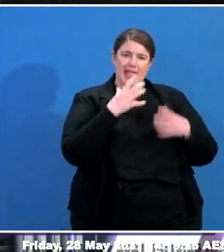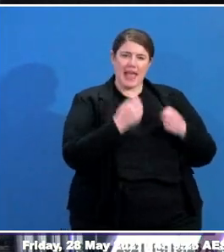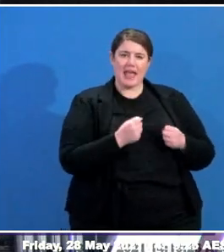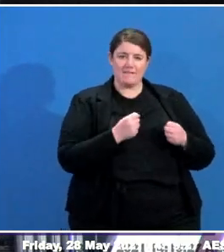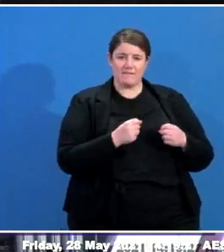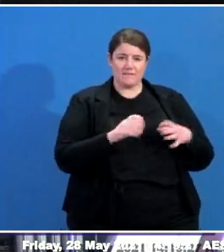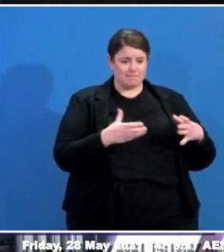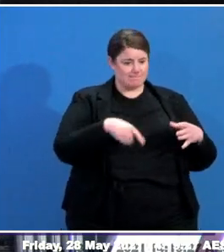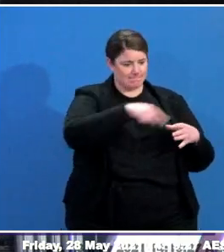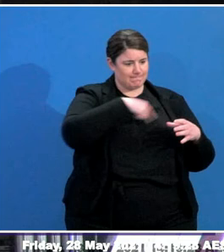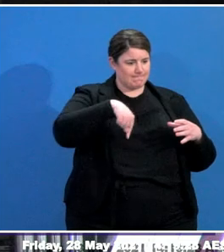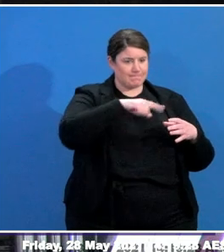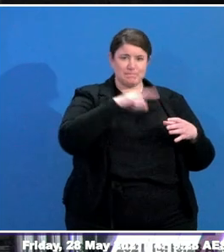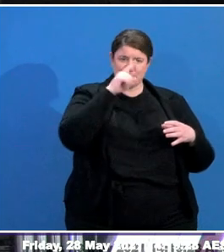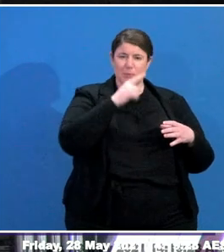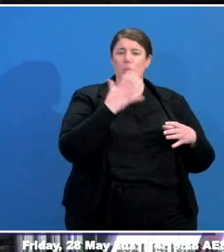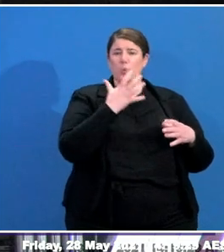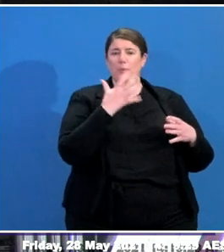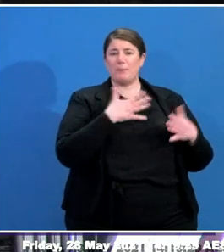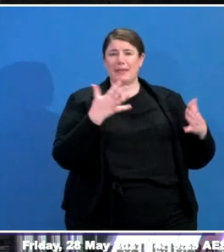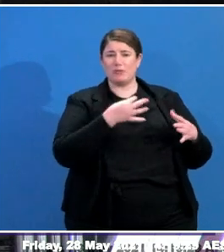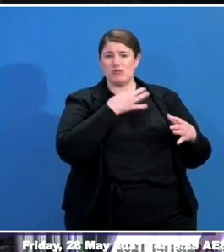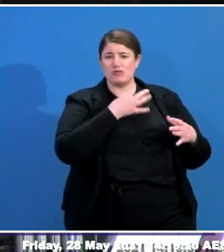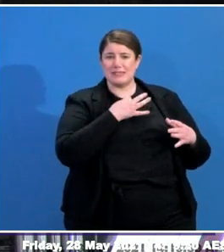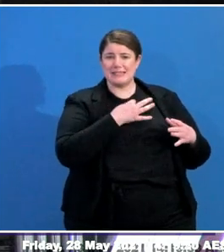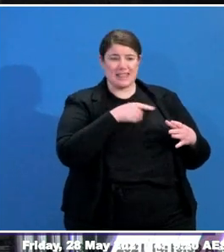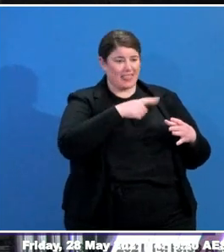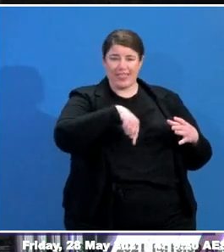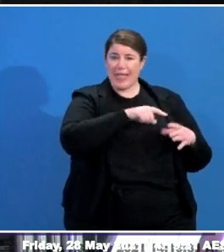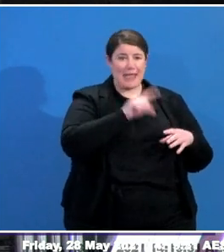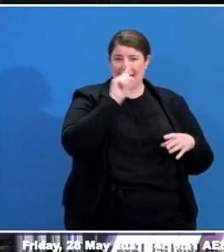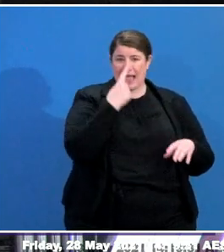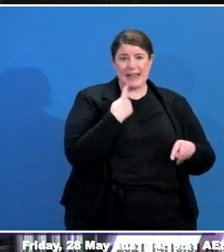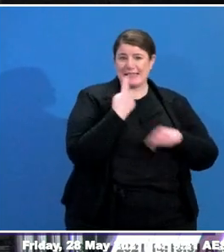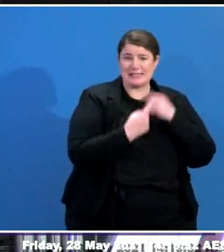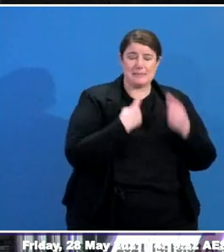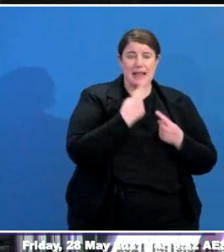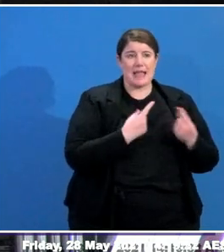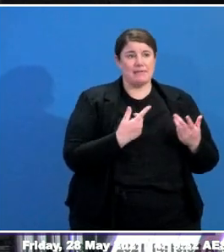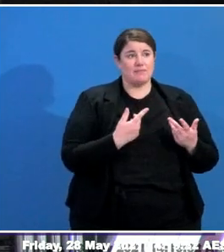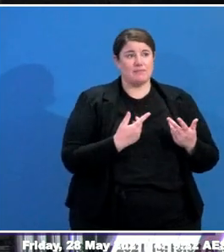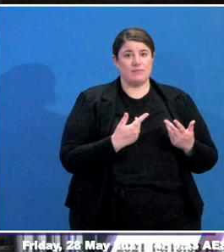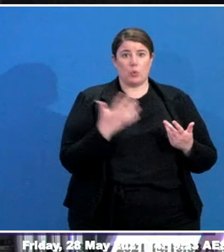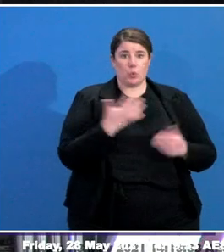quite vulnerable participants who might be unable to explain, for example, where injuries came from.